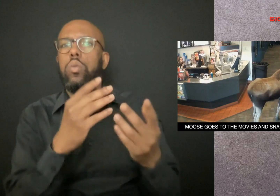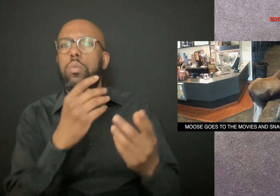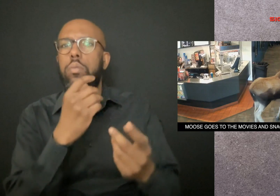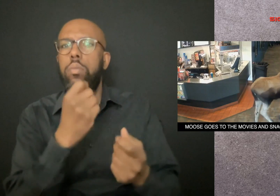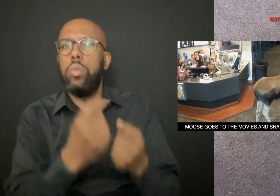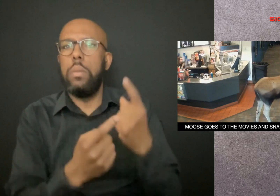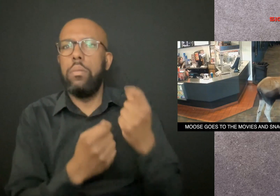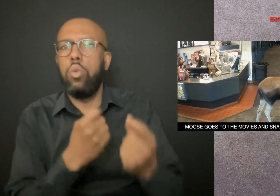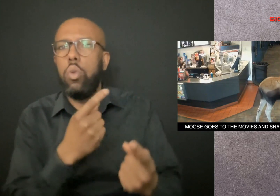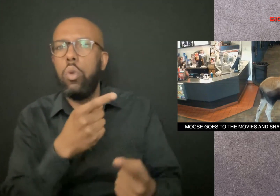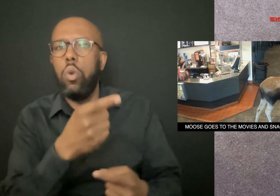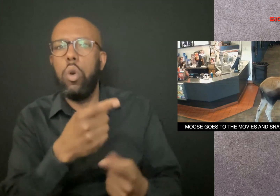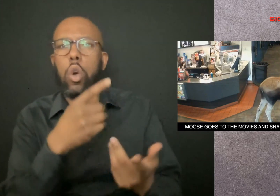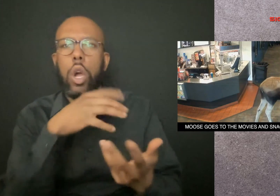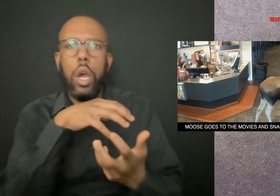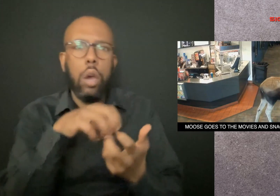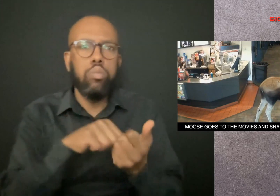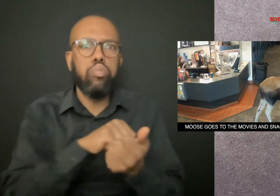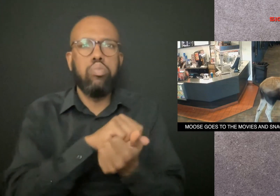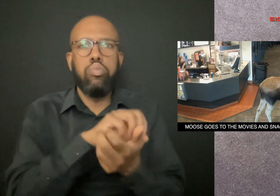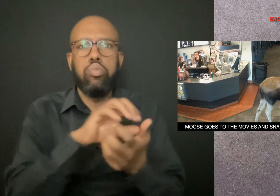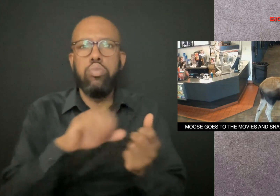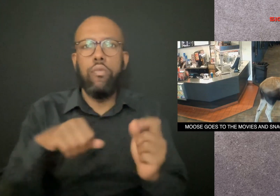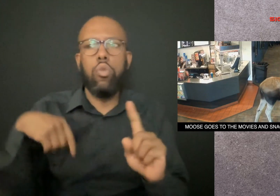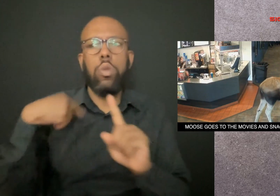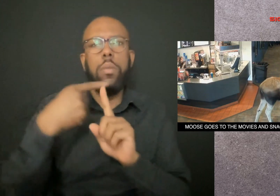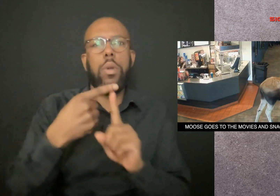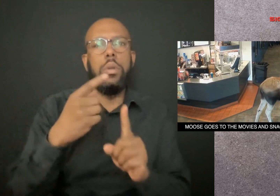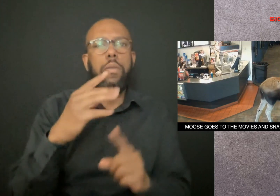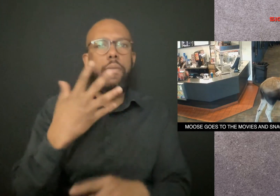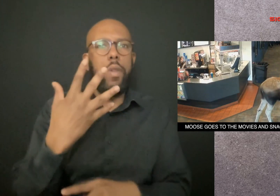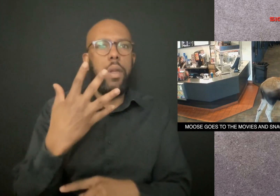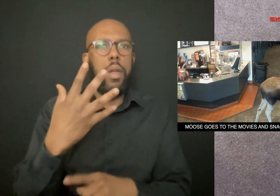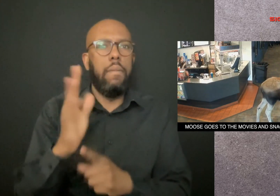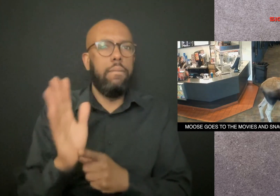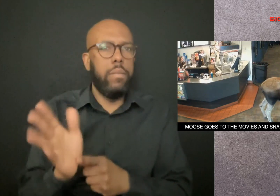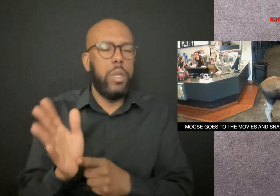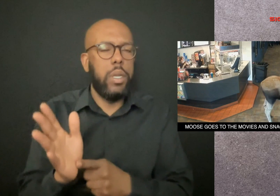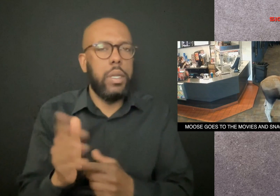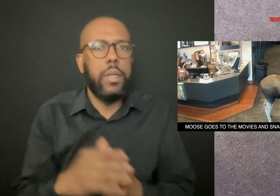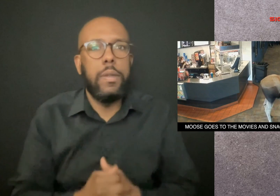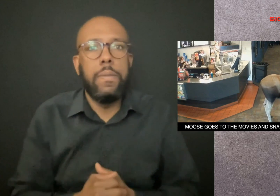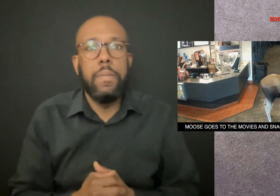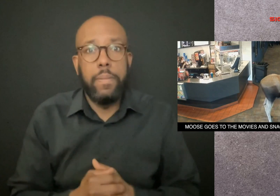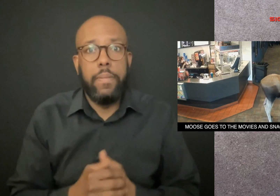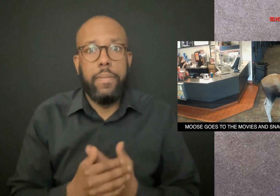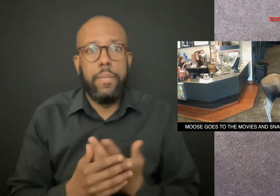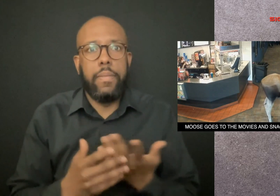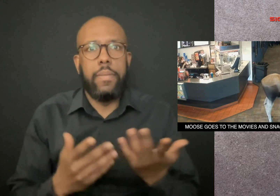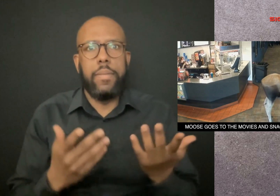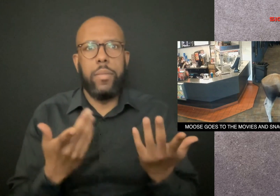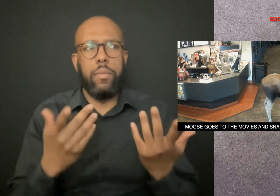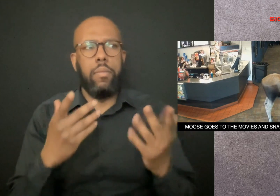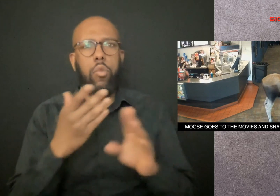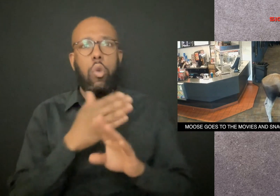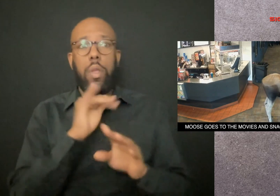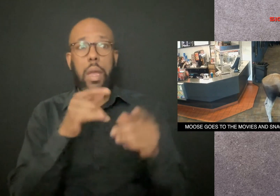instead it followed its nose directly to some popcorn left near the trashcan it spent